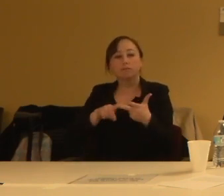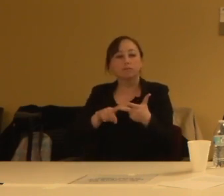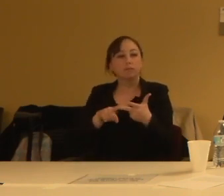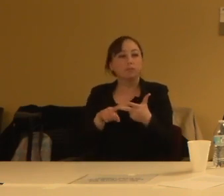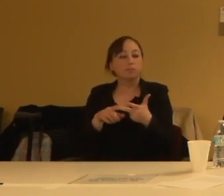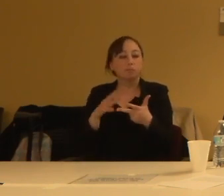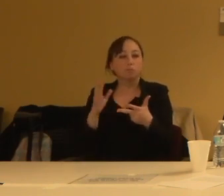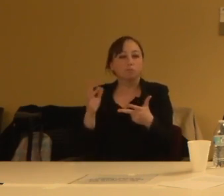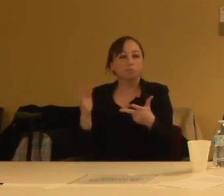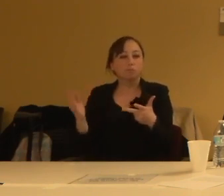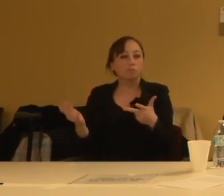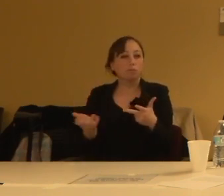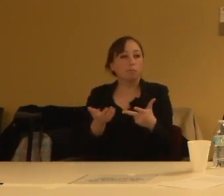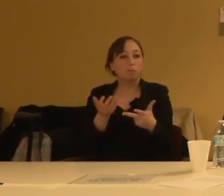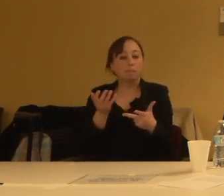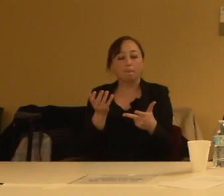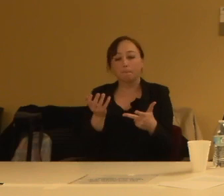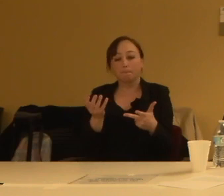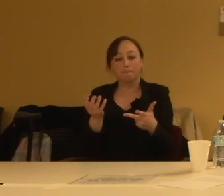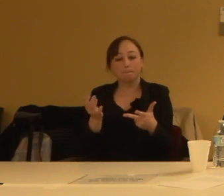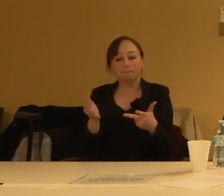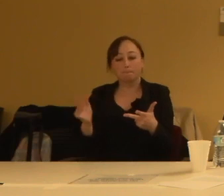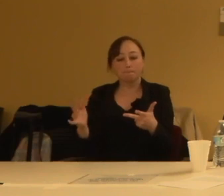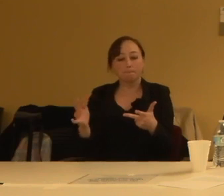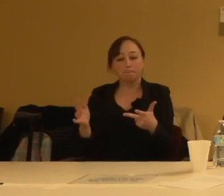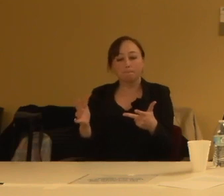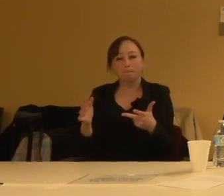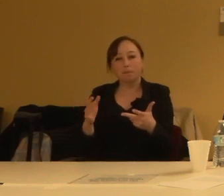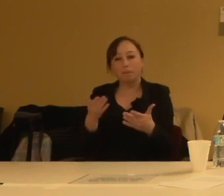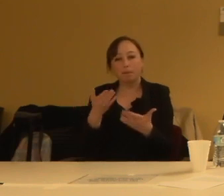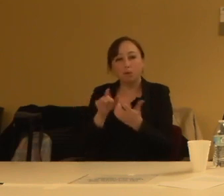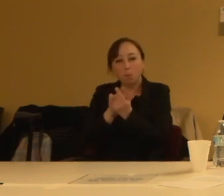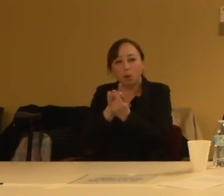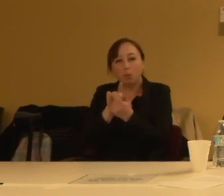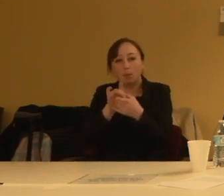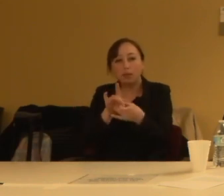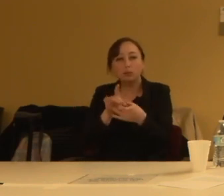either in a one-on-one relationship or on an institutional